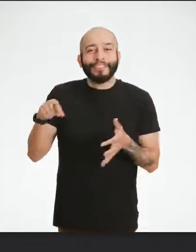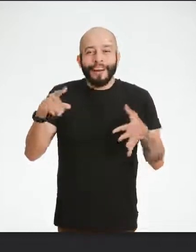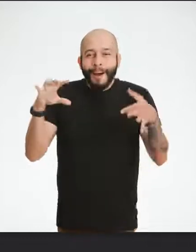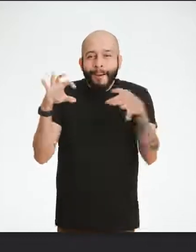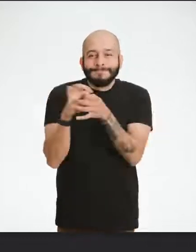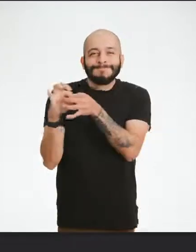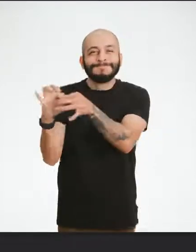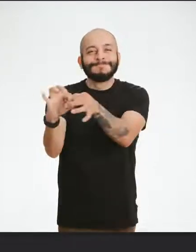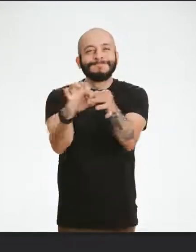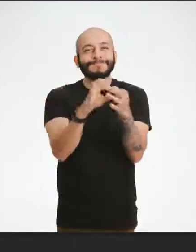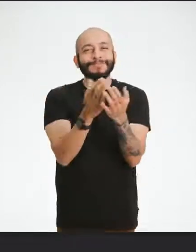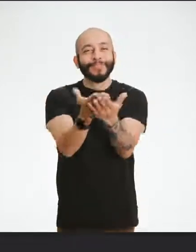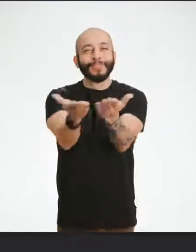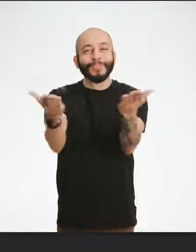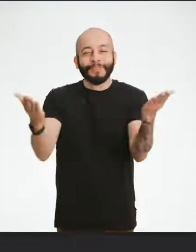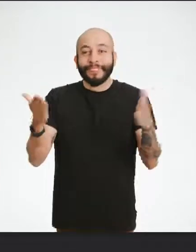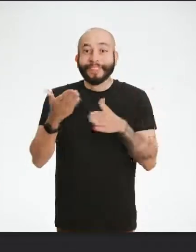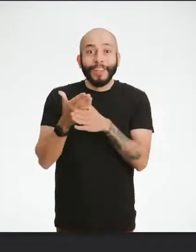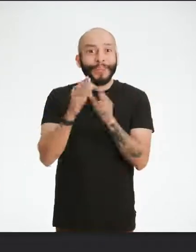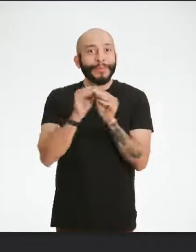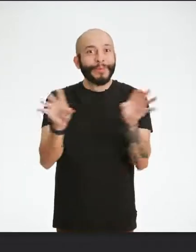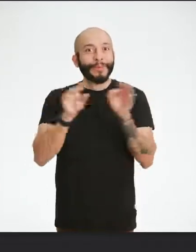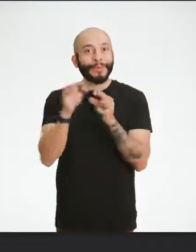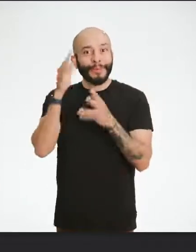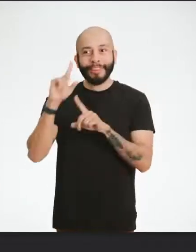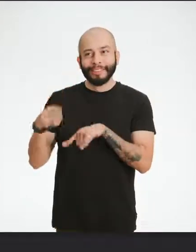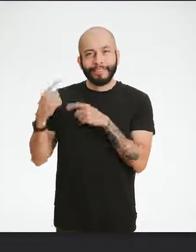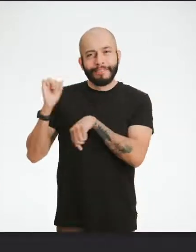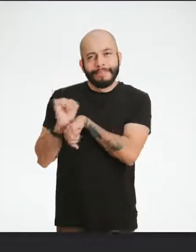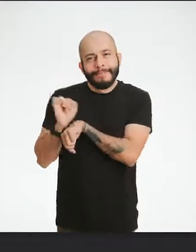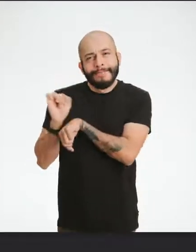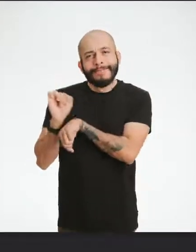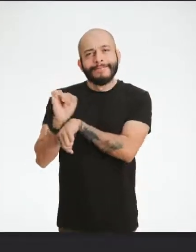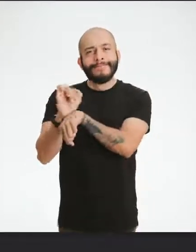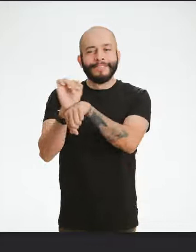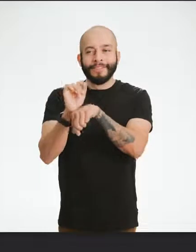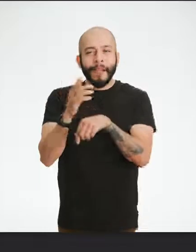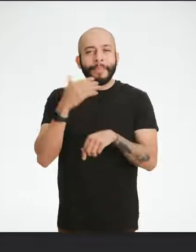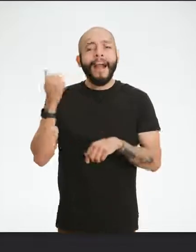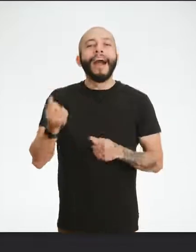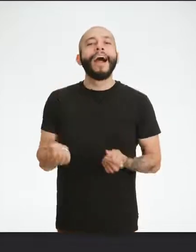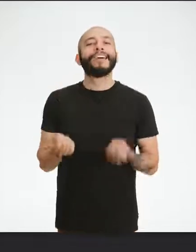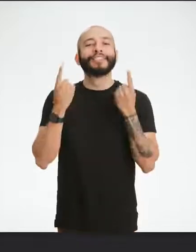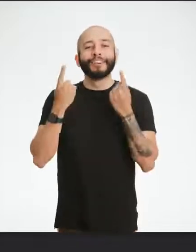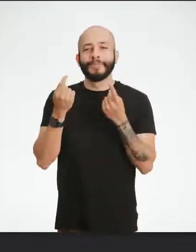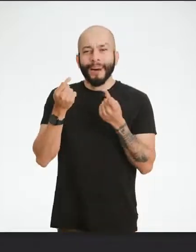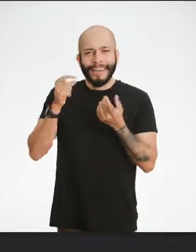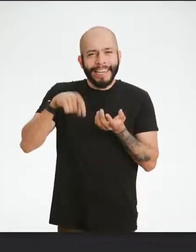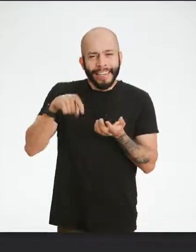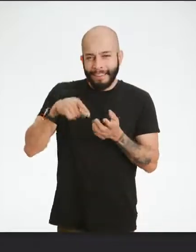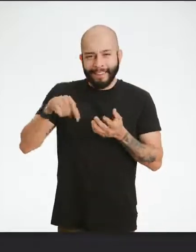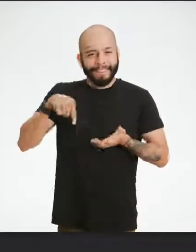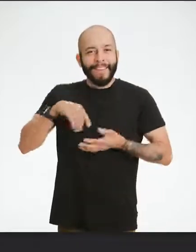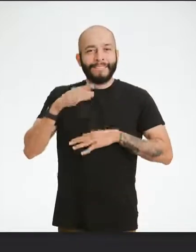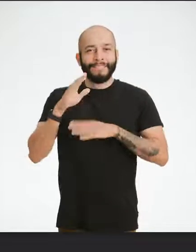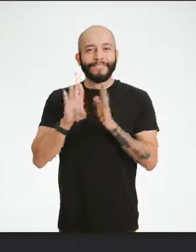of you, share some news about what we've been working on, and better understand what you need from our developer platforms.